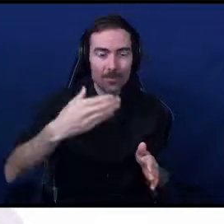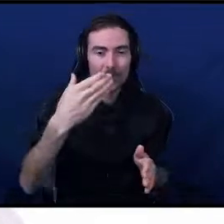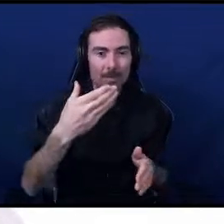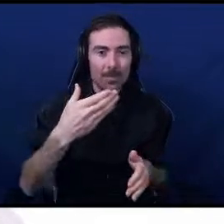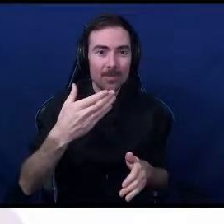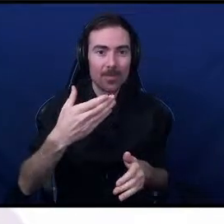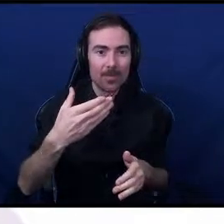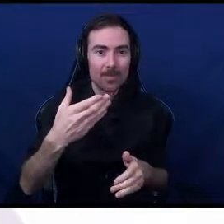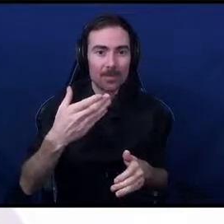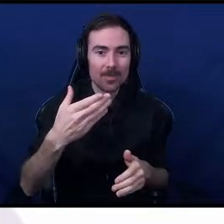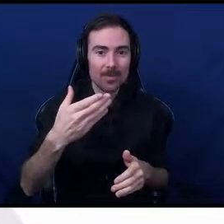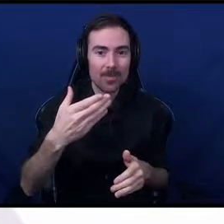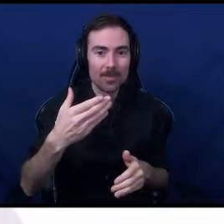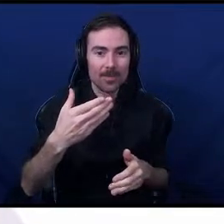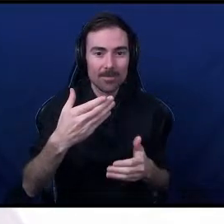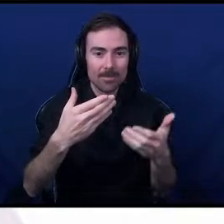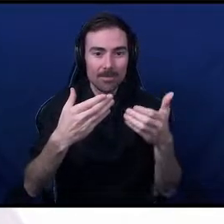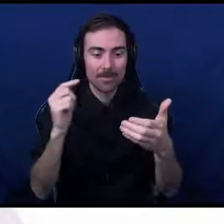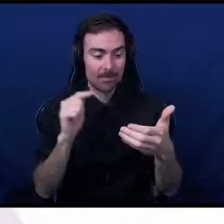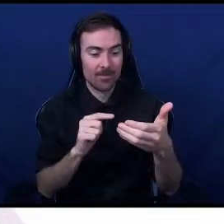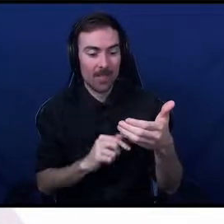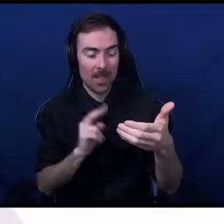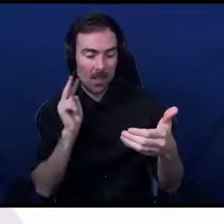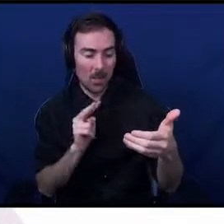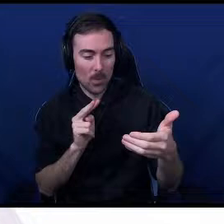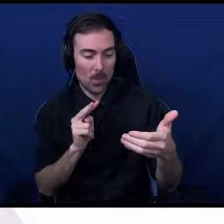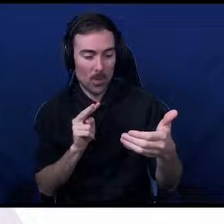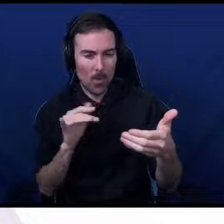to hold it and look at it. Or feel it if you if you're not